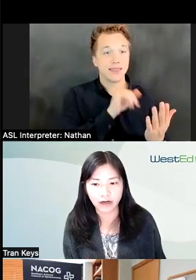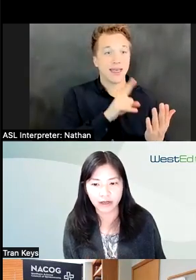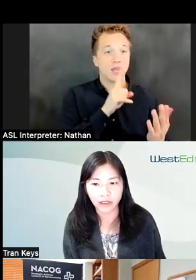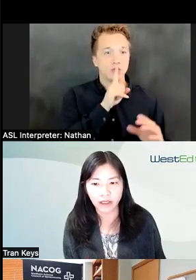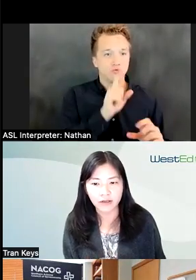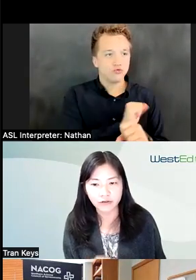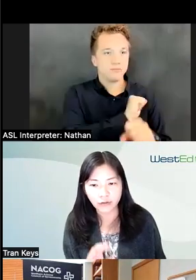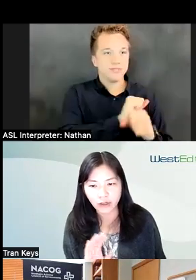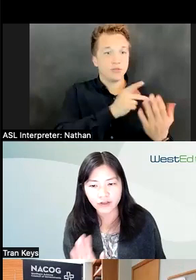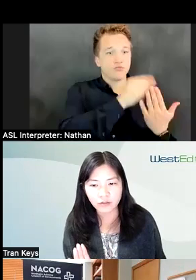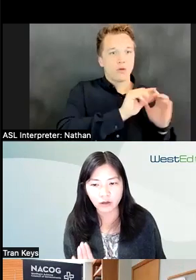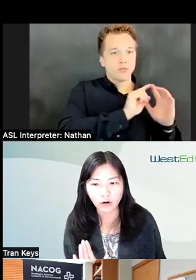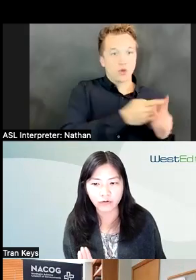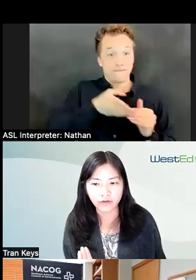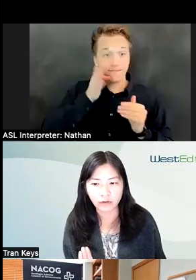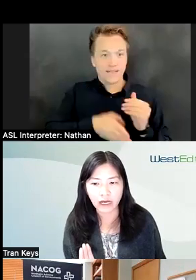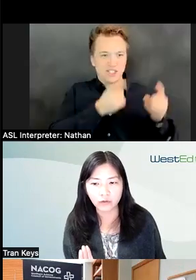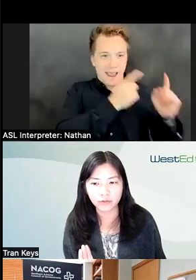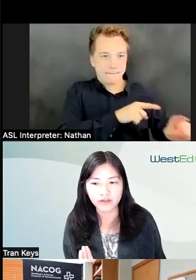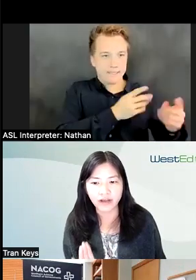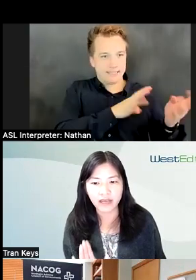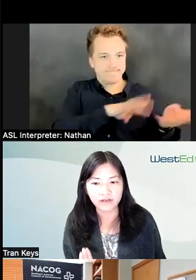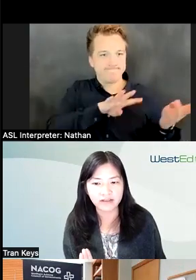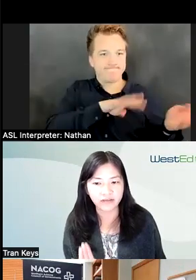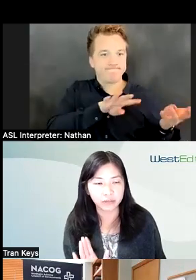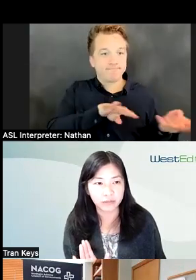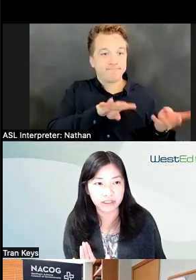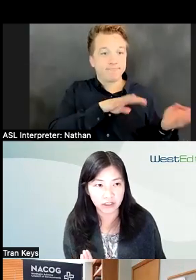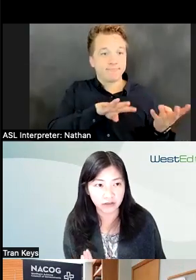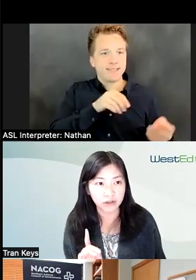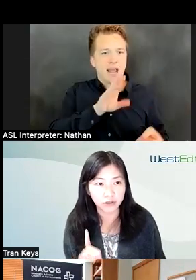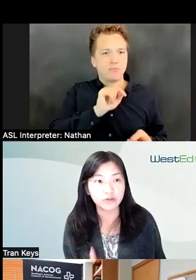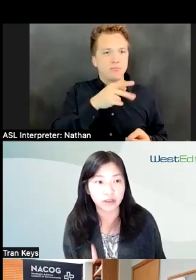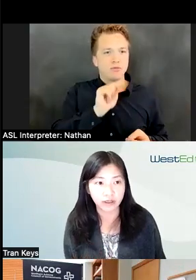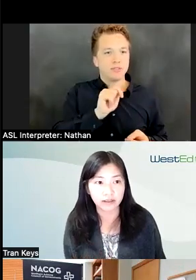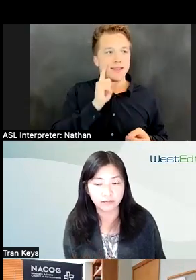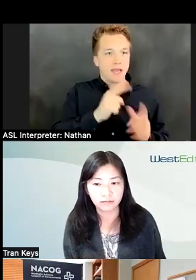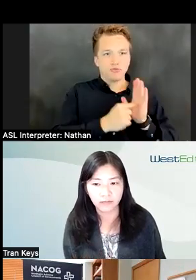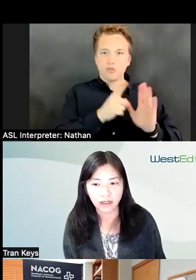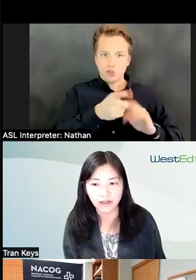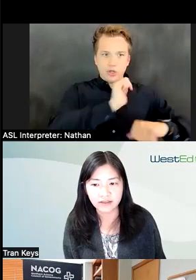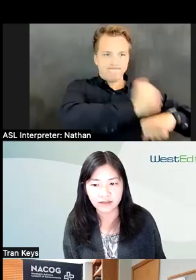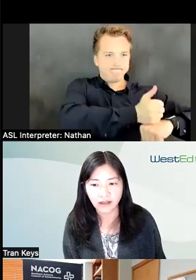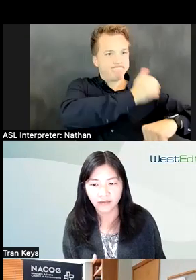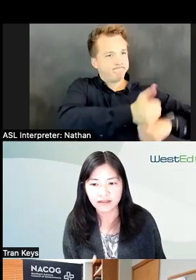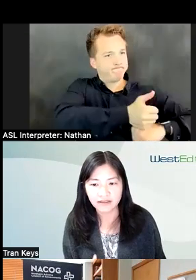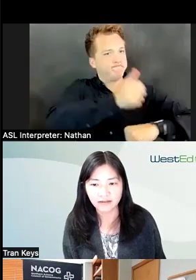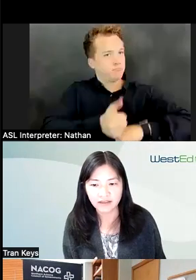From that logic model overview, outputs are evidence of implementation that you generate.